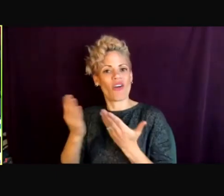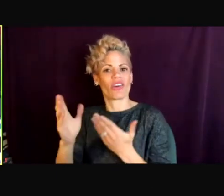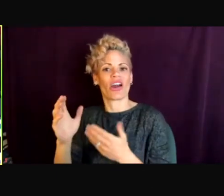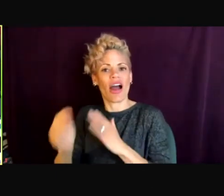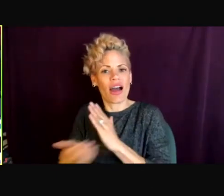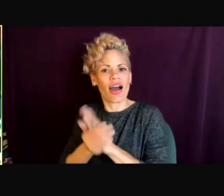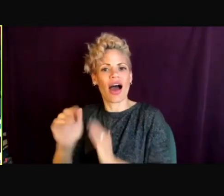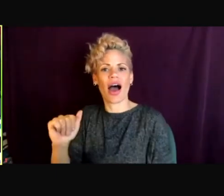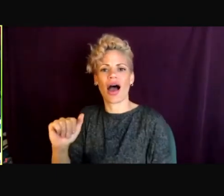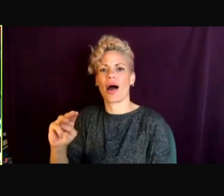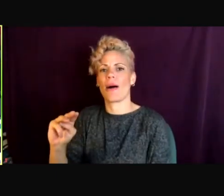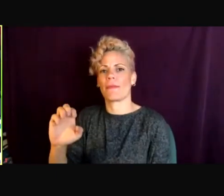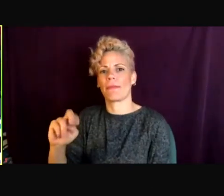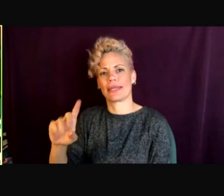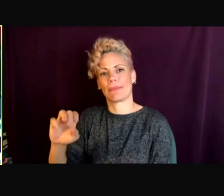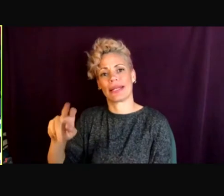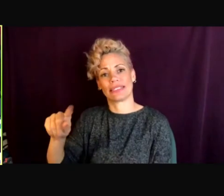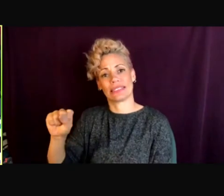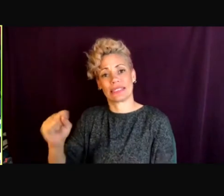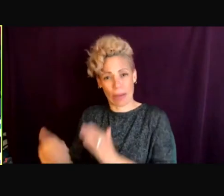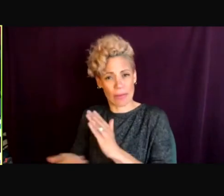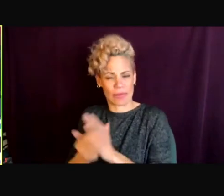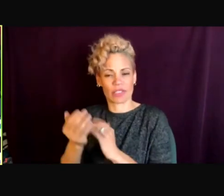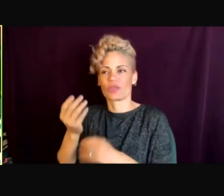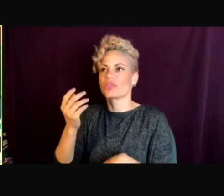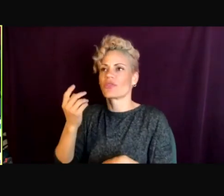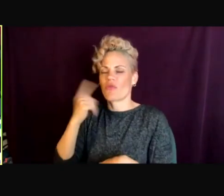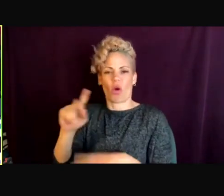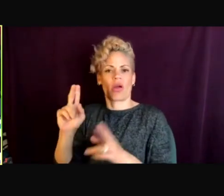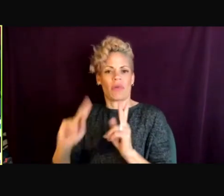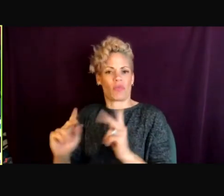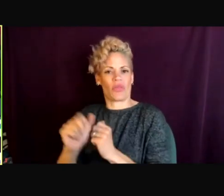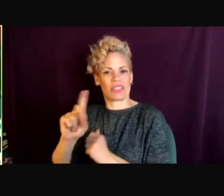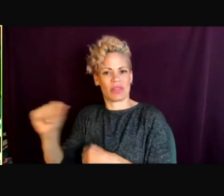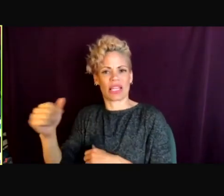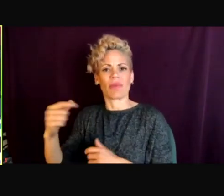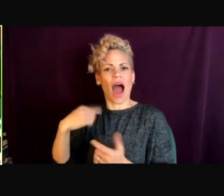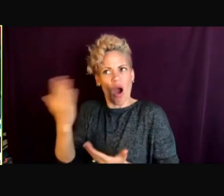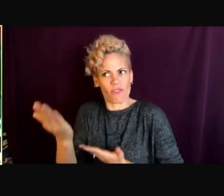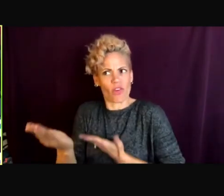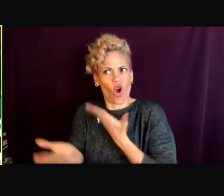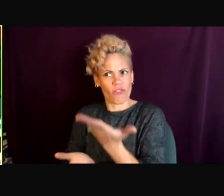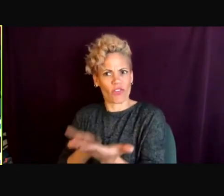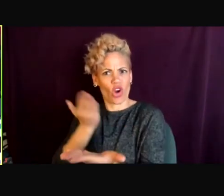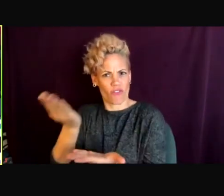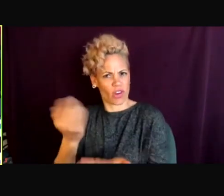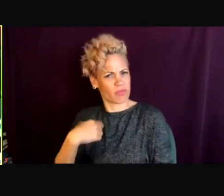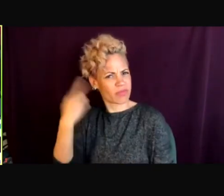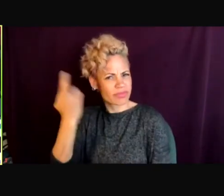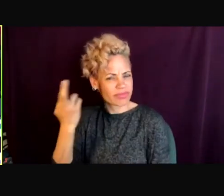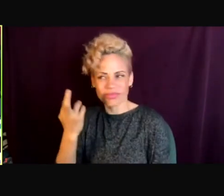And I realized that it really didn't make any difference, what I offered. Because those of us with disabilities